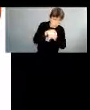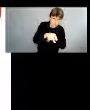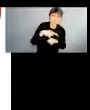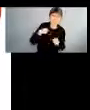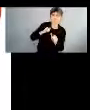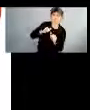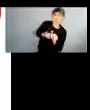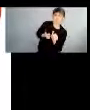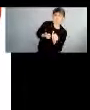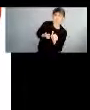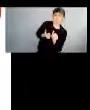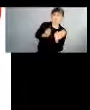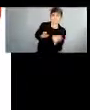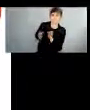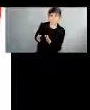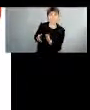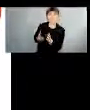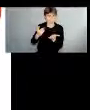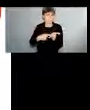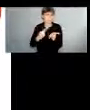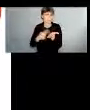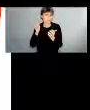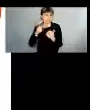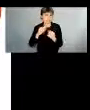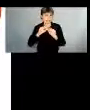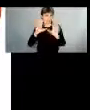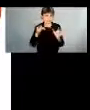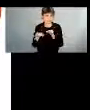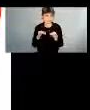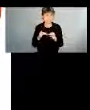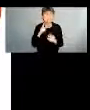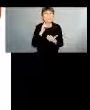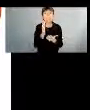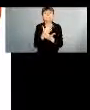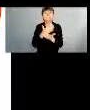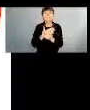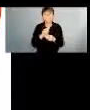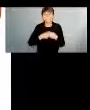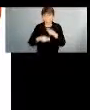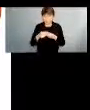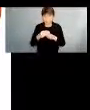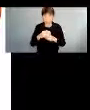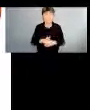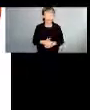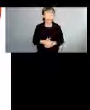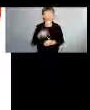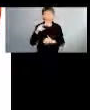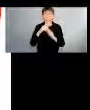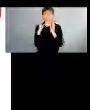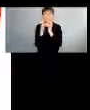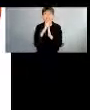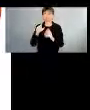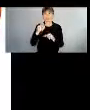Budgeting. In this program you will be asked to use our standard budget template and upload